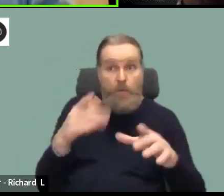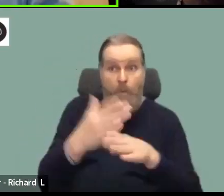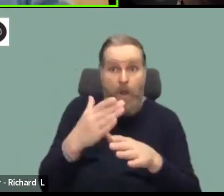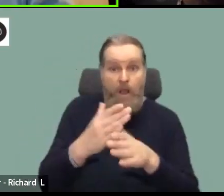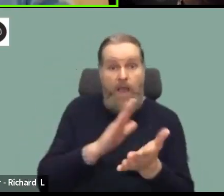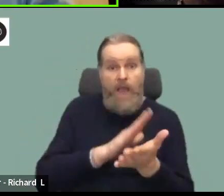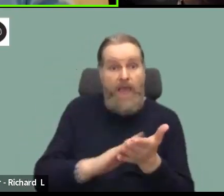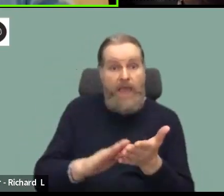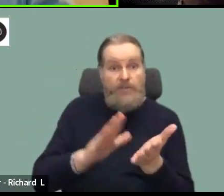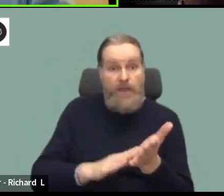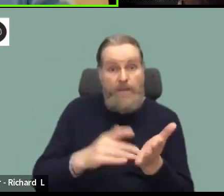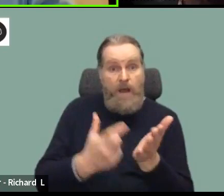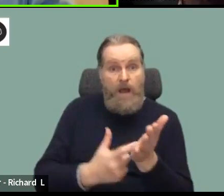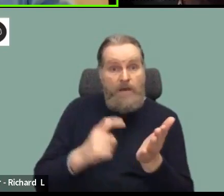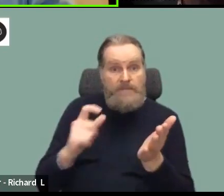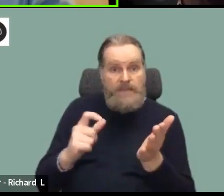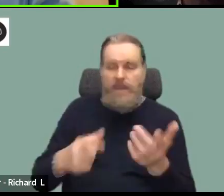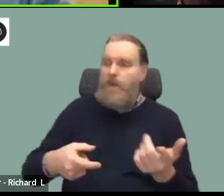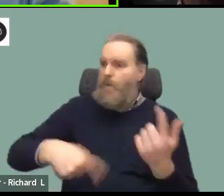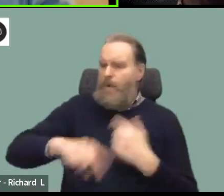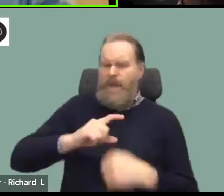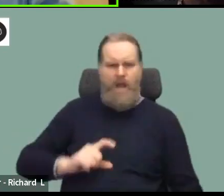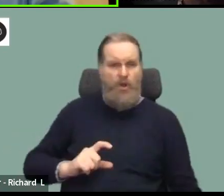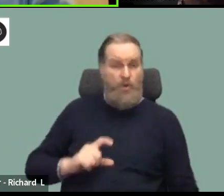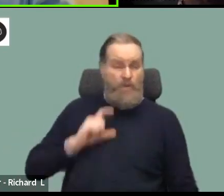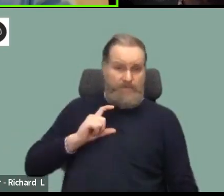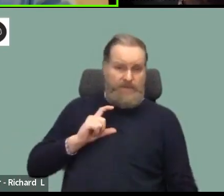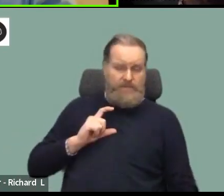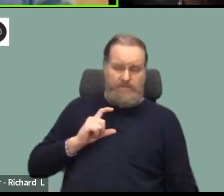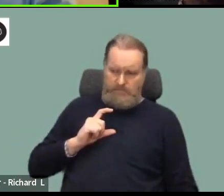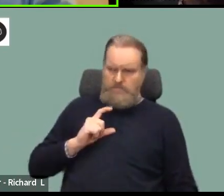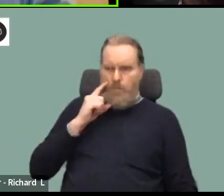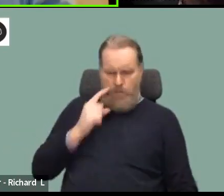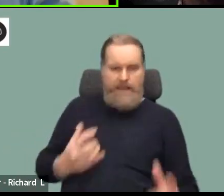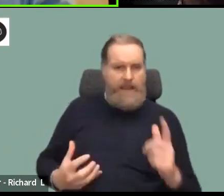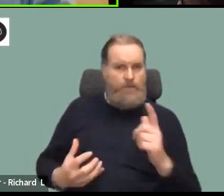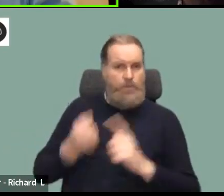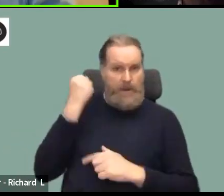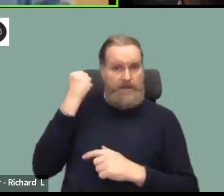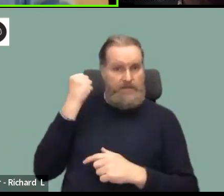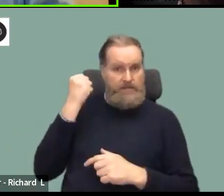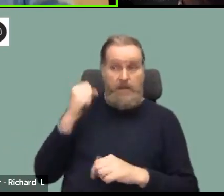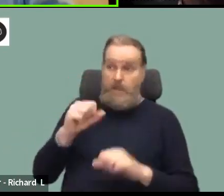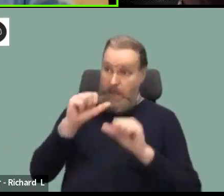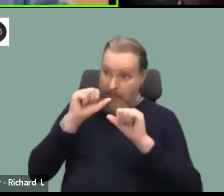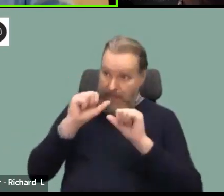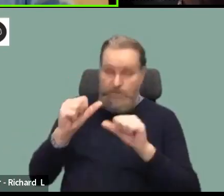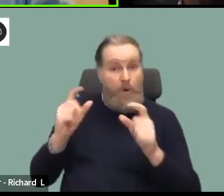say to anyone on from each Marcy that we are absolutely. confident confident we can do it, if we're all confident we can do it, if we're all going to be working together to get over the line,